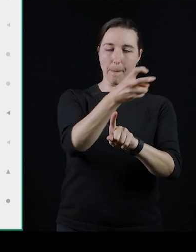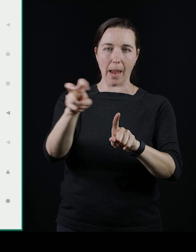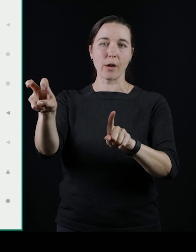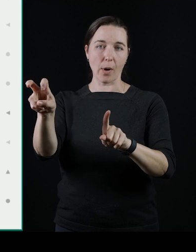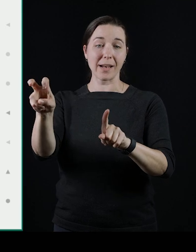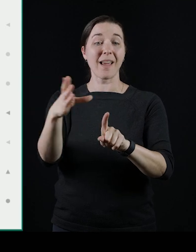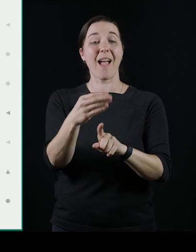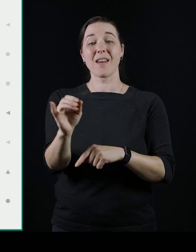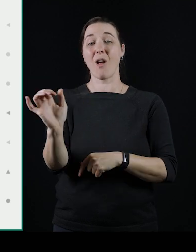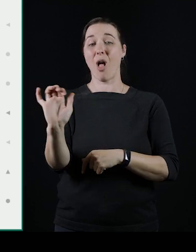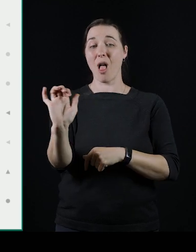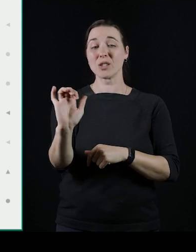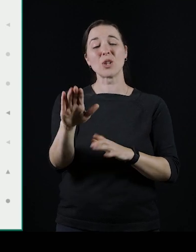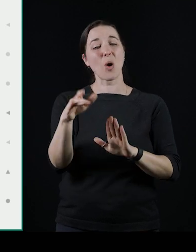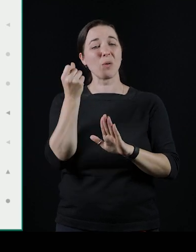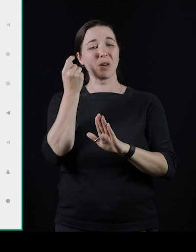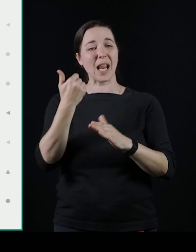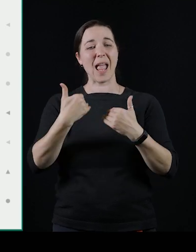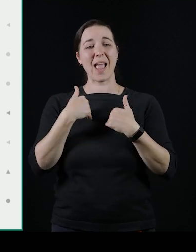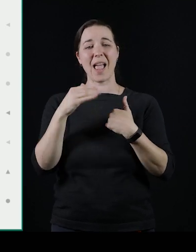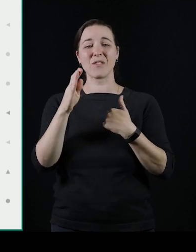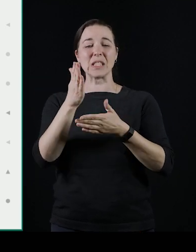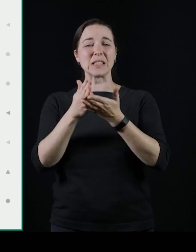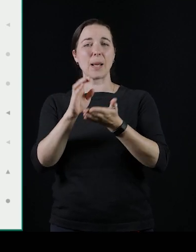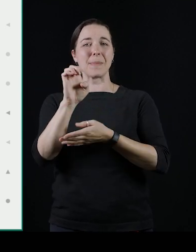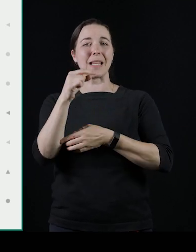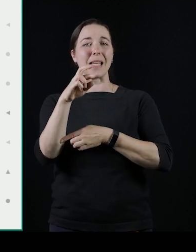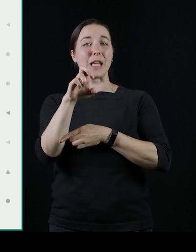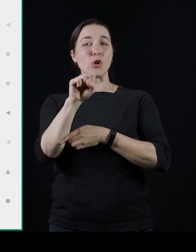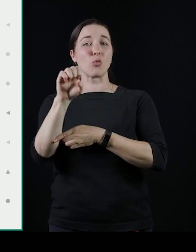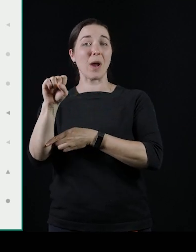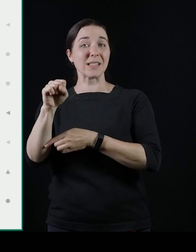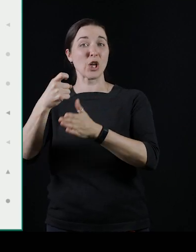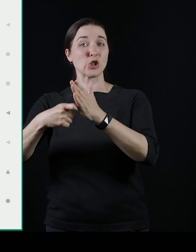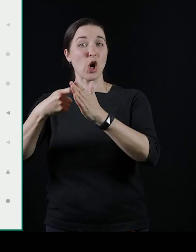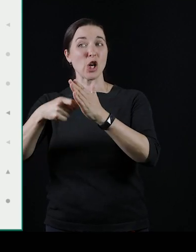Also ingress and egress charges on each cloud provider adds up.